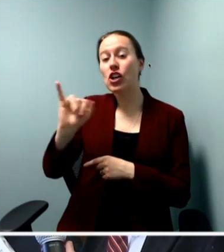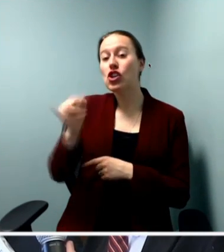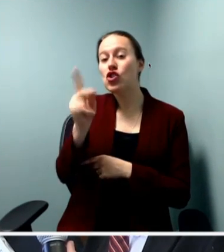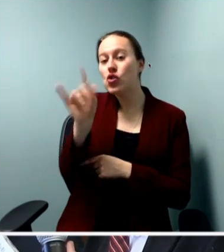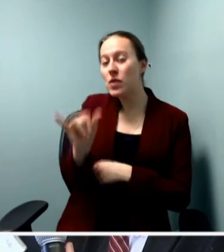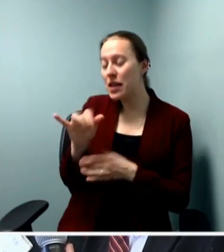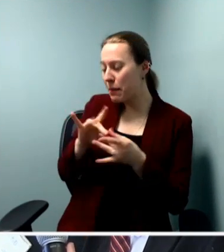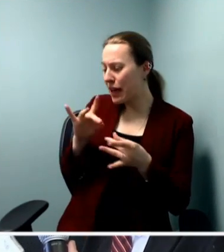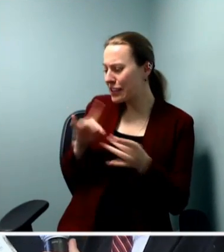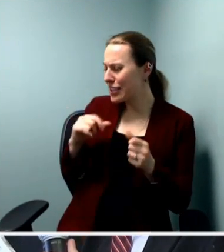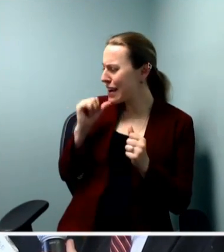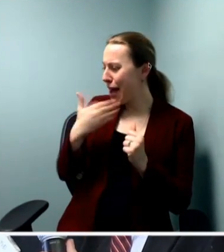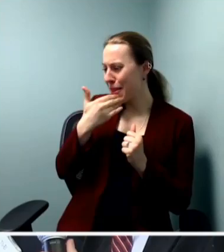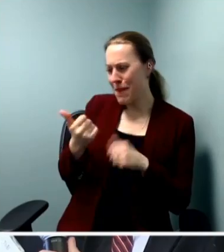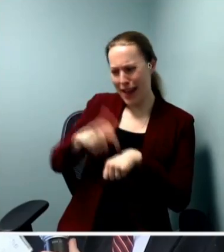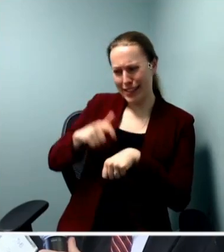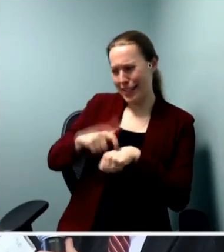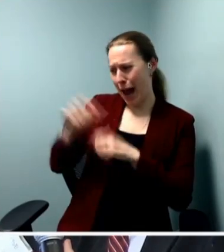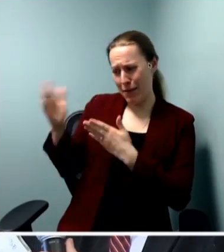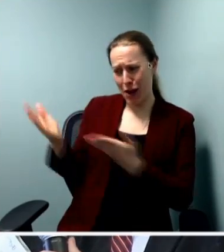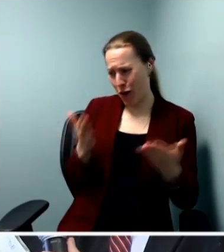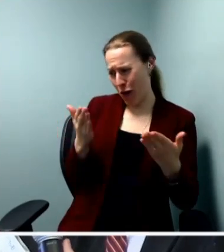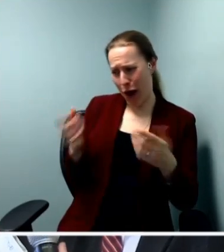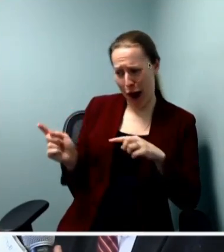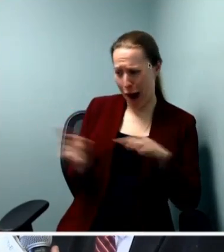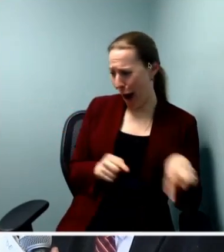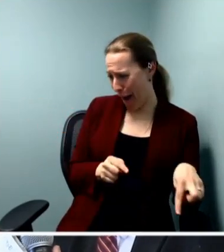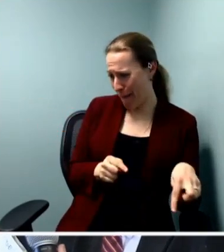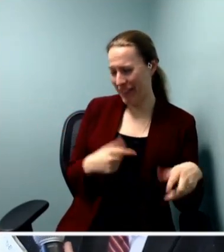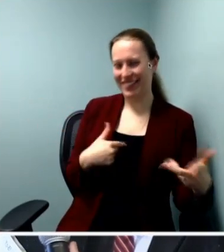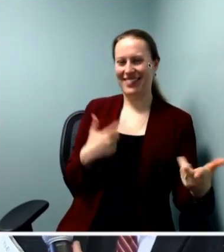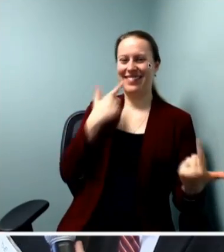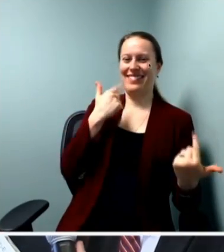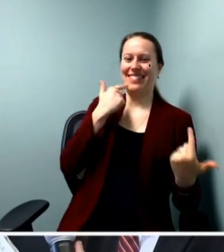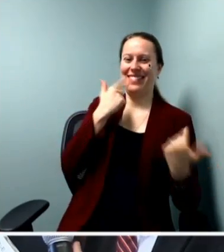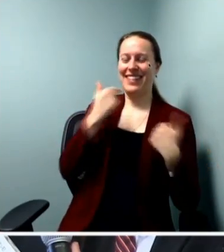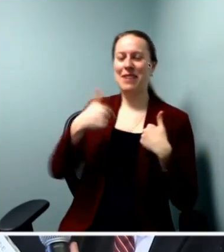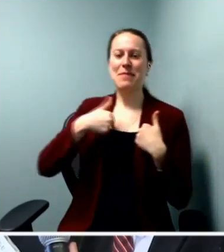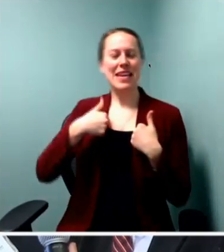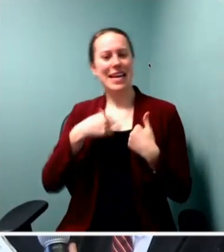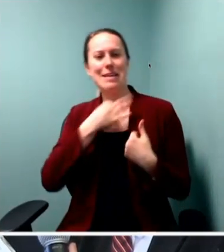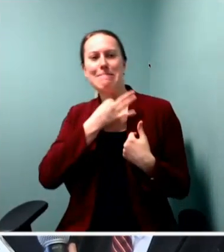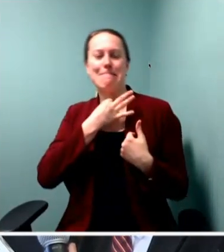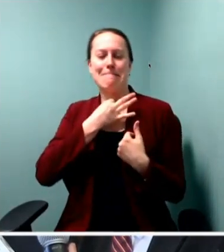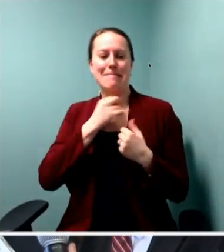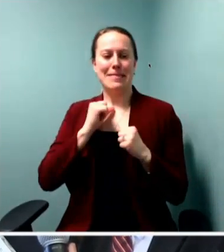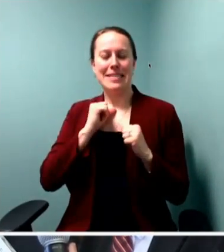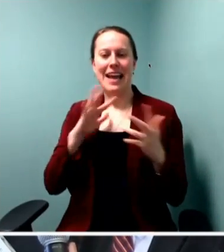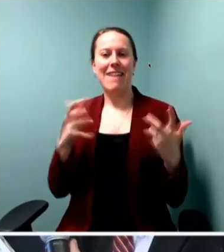of year to bring it." Maybe in the curator I was, [I simply did what fits] my curatorial vision.